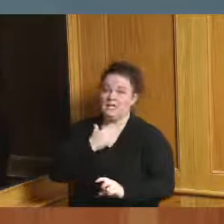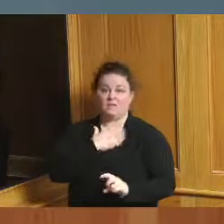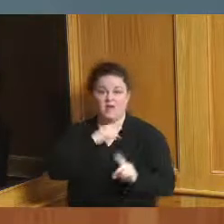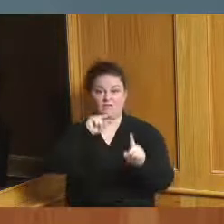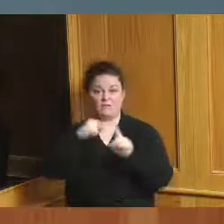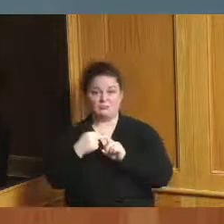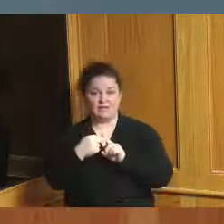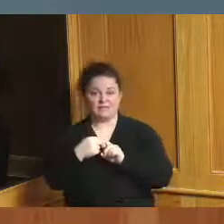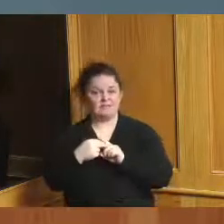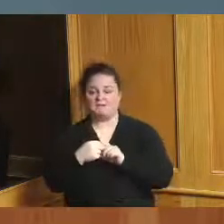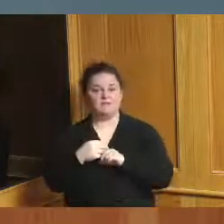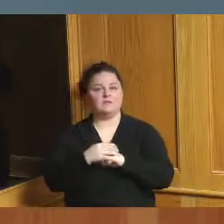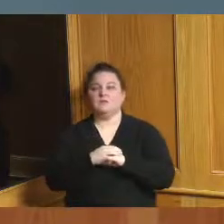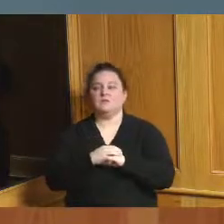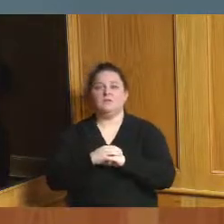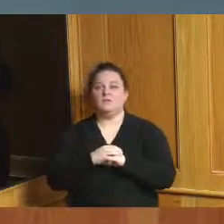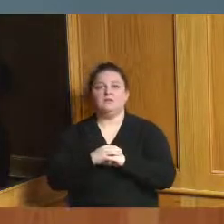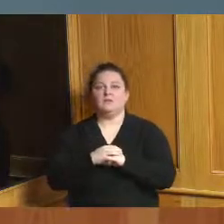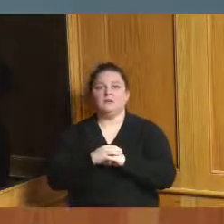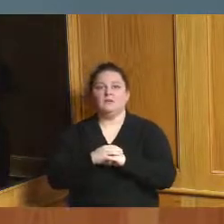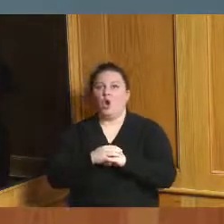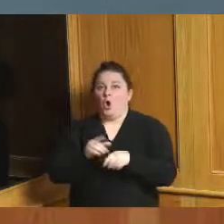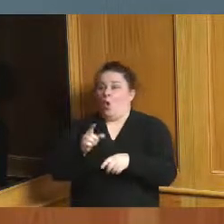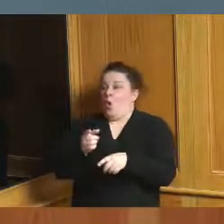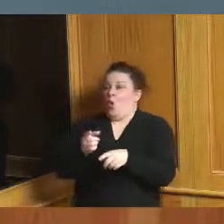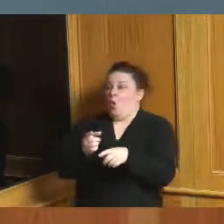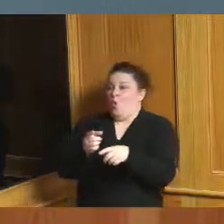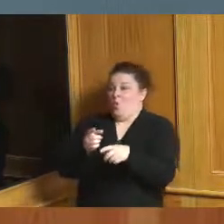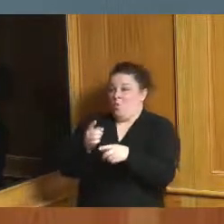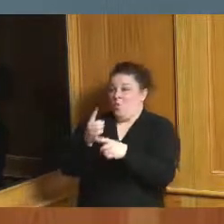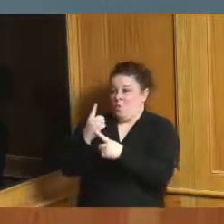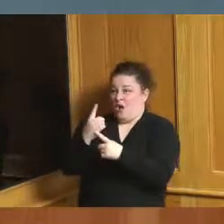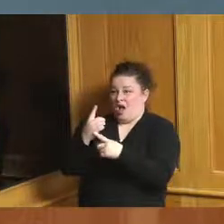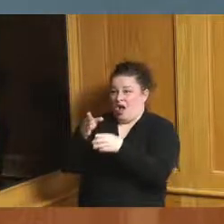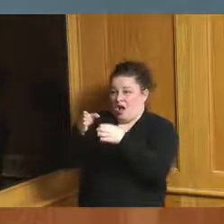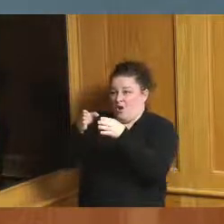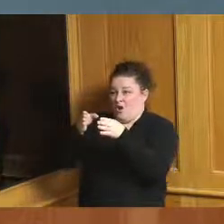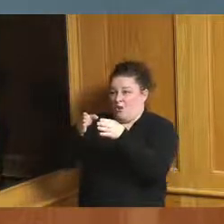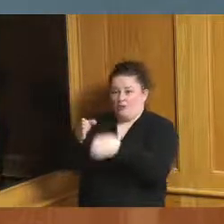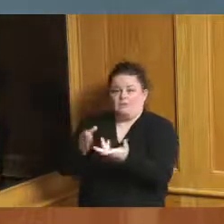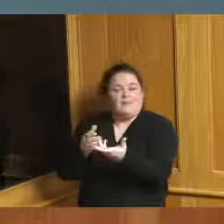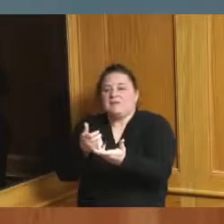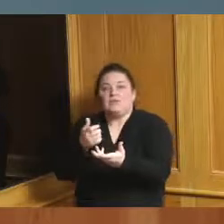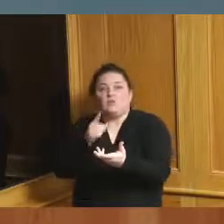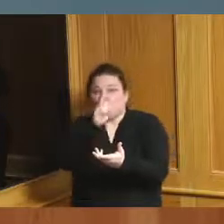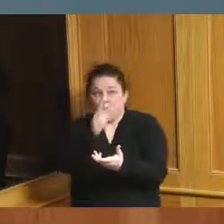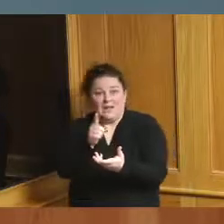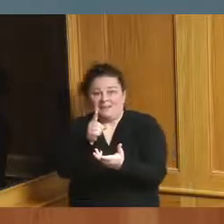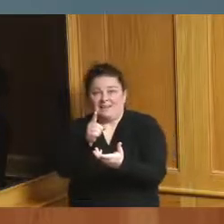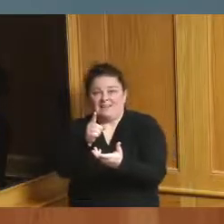not one person that was working really even remotely because they have to go